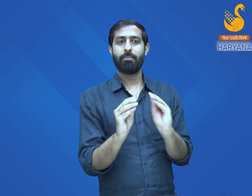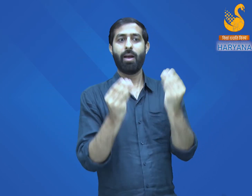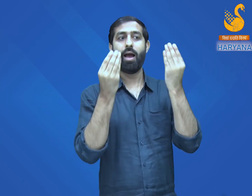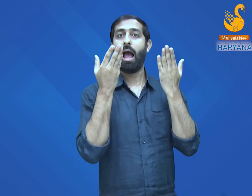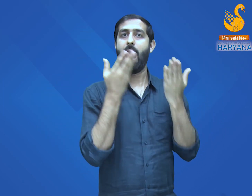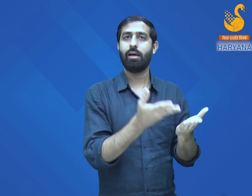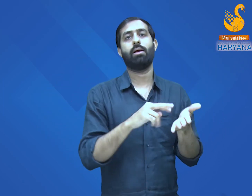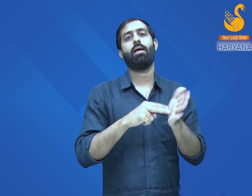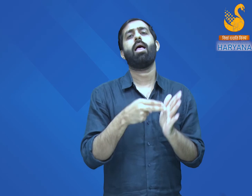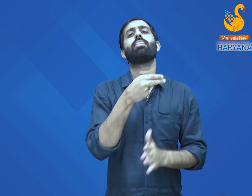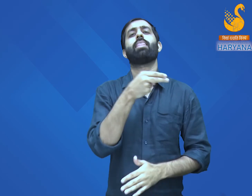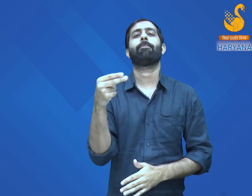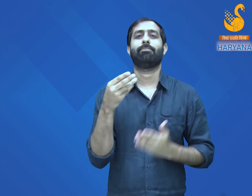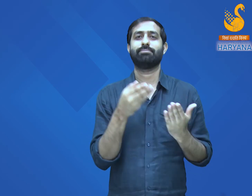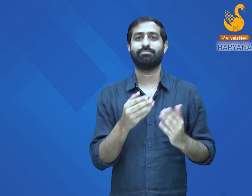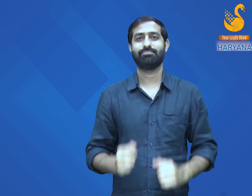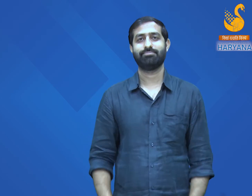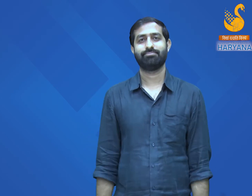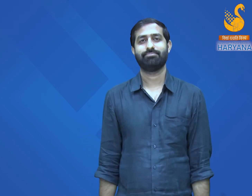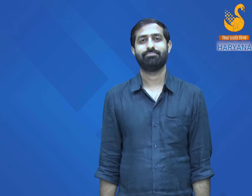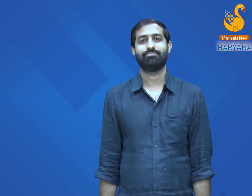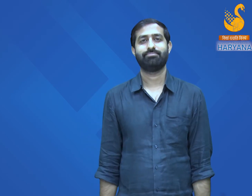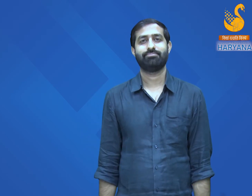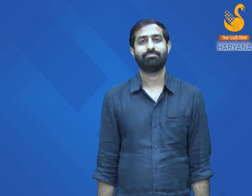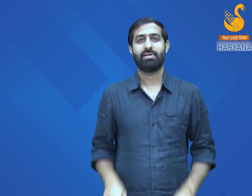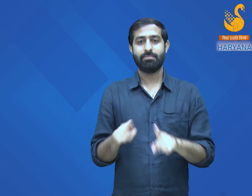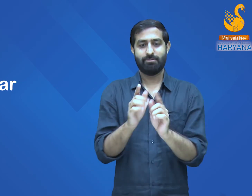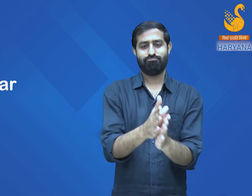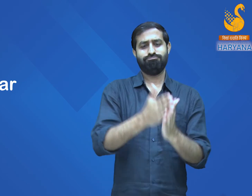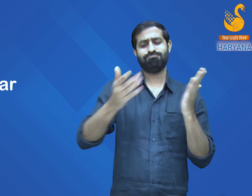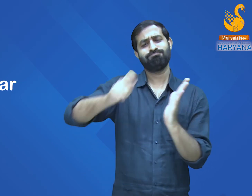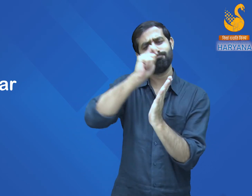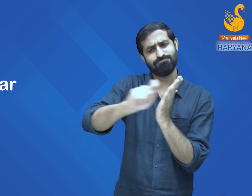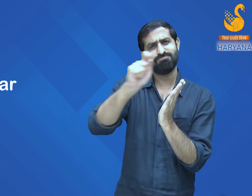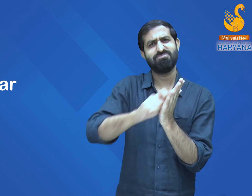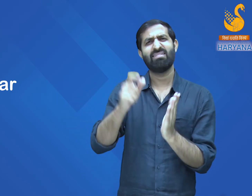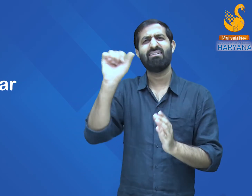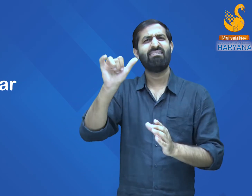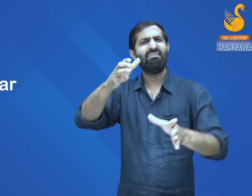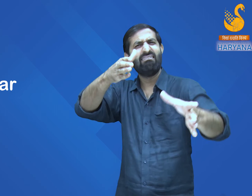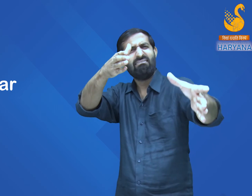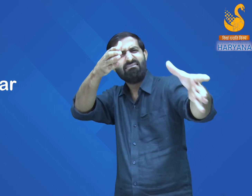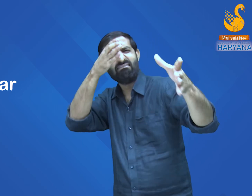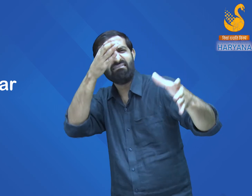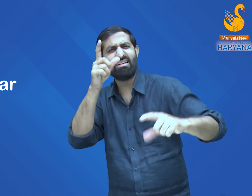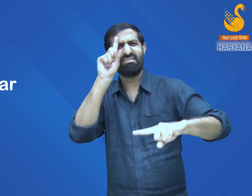This gradual process of change and development is called evolution. Scholar A person who studies